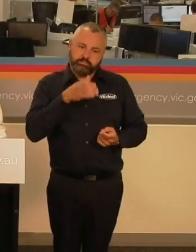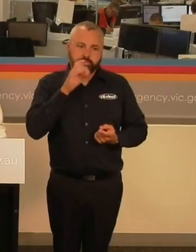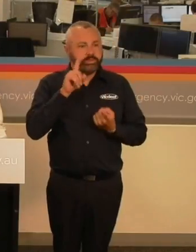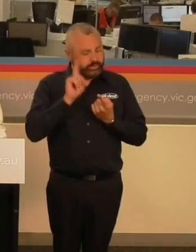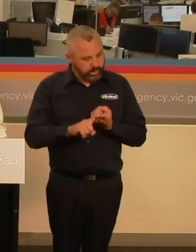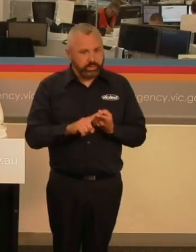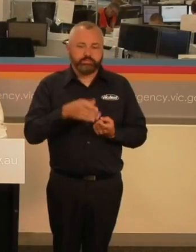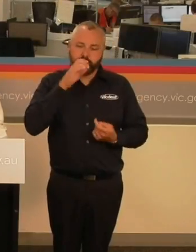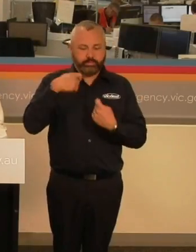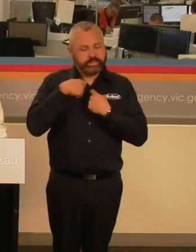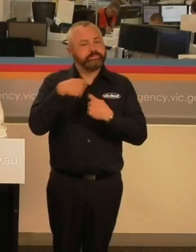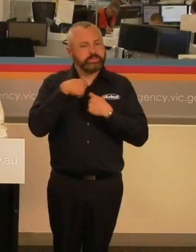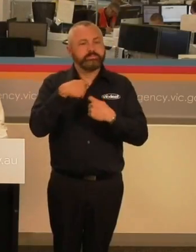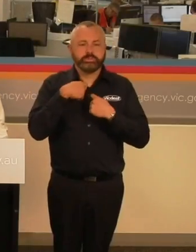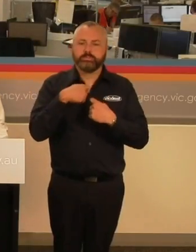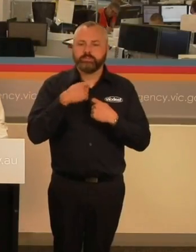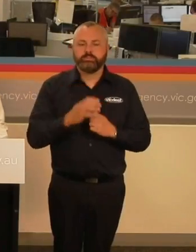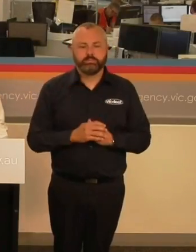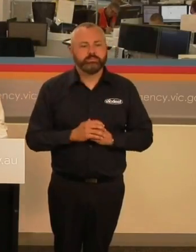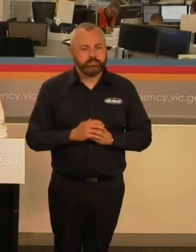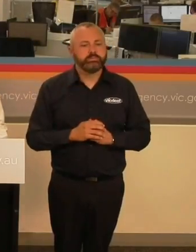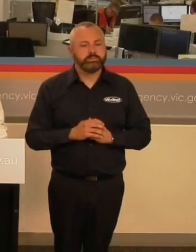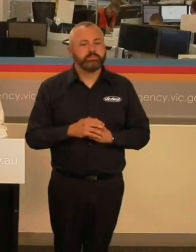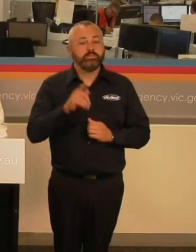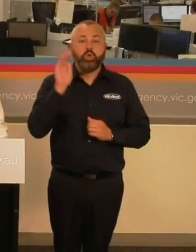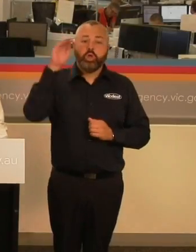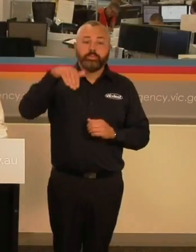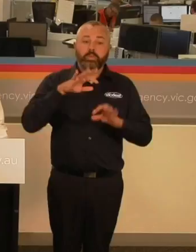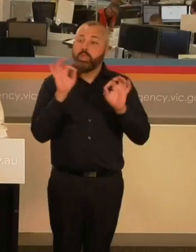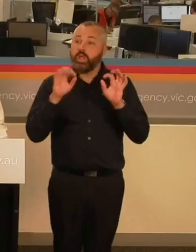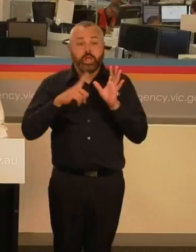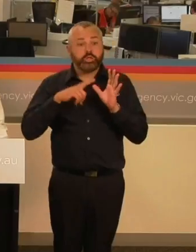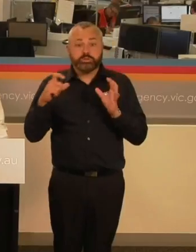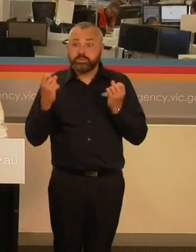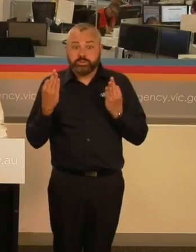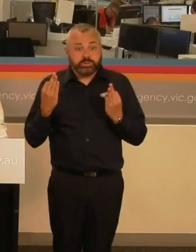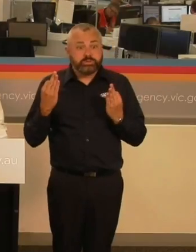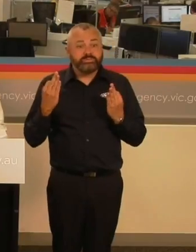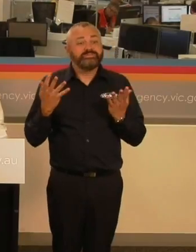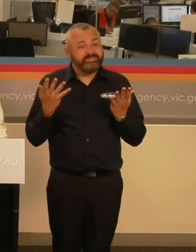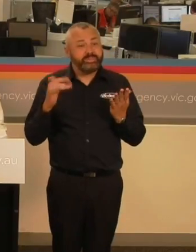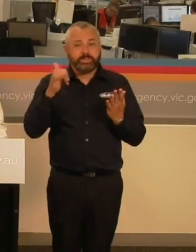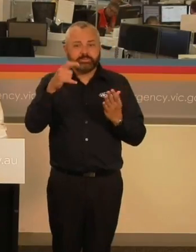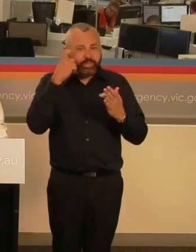own home find it there are places such as shopping malls cinemas etc where you